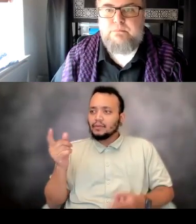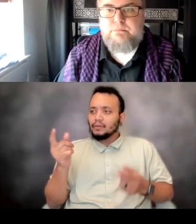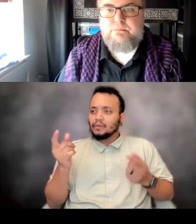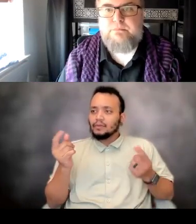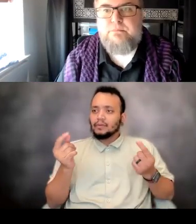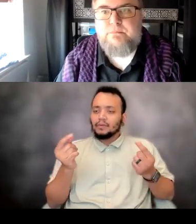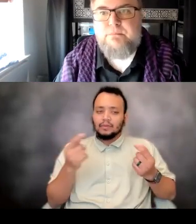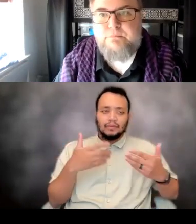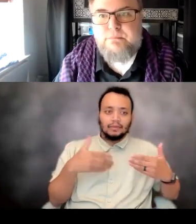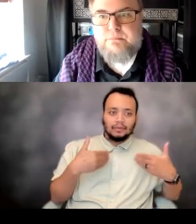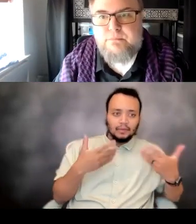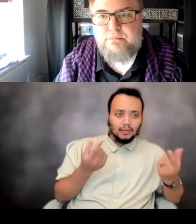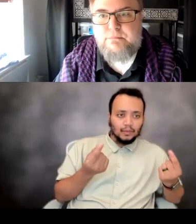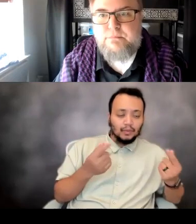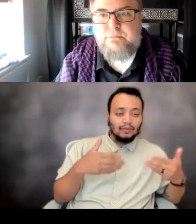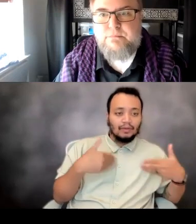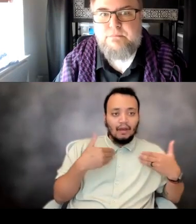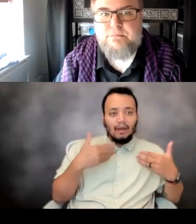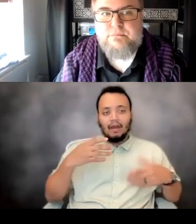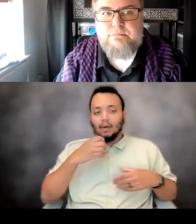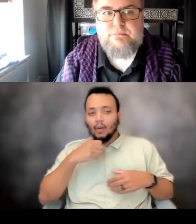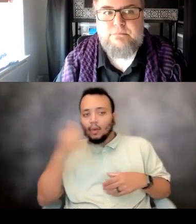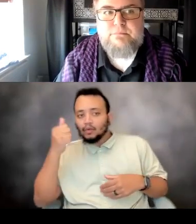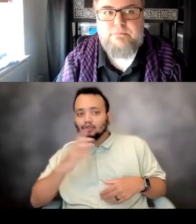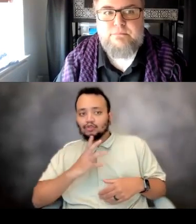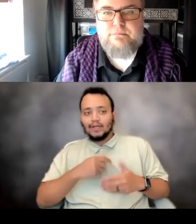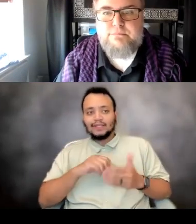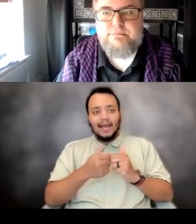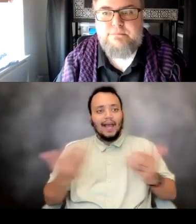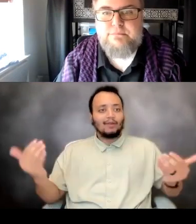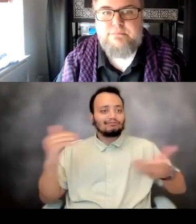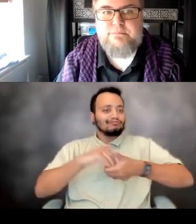So, and I have to say I'm not gonna answer these questions